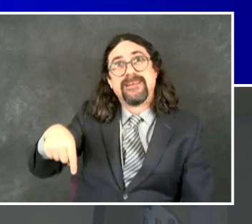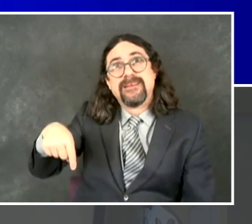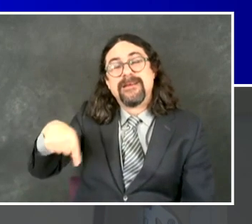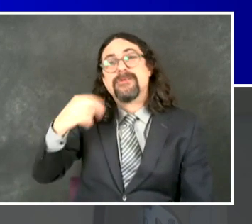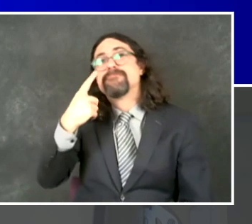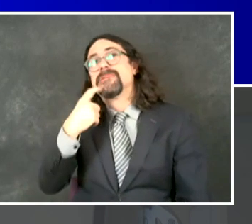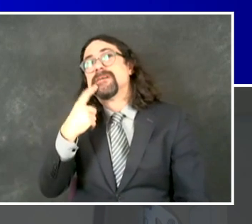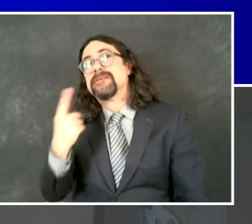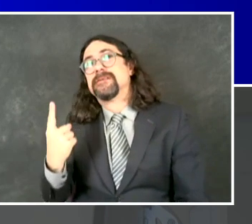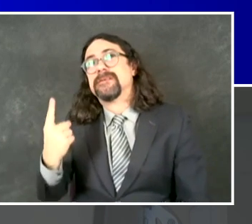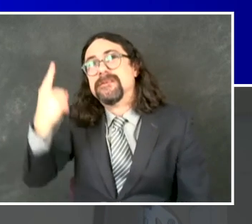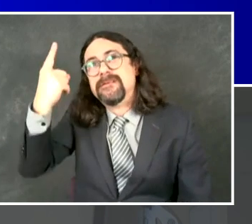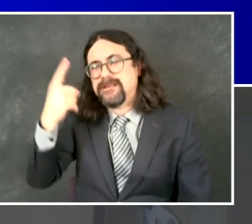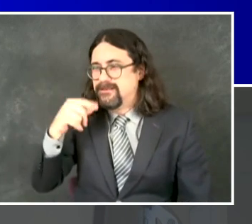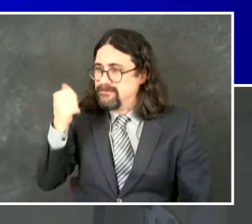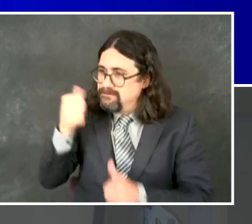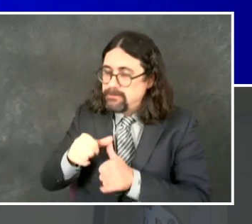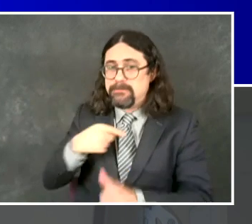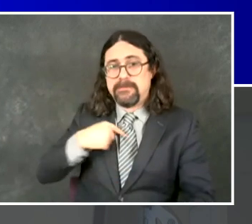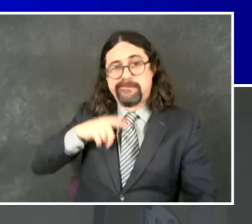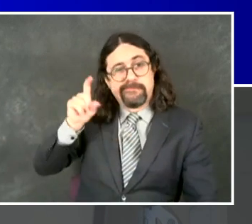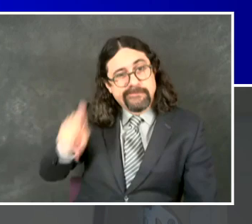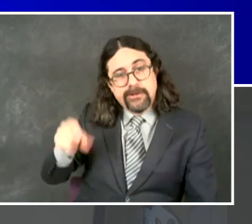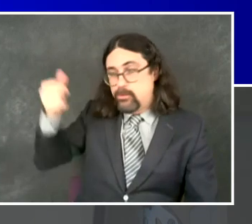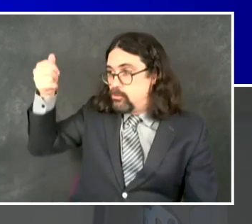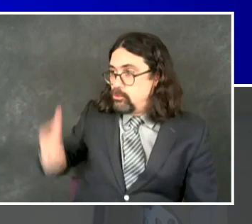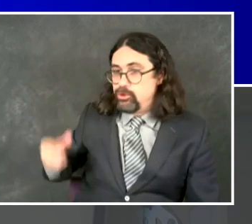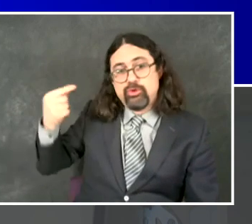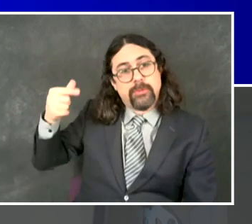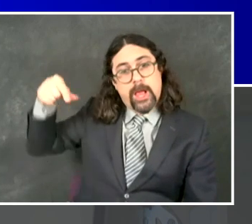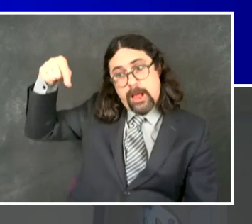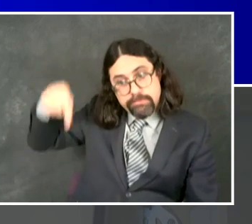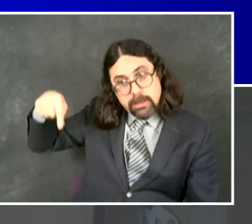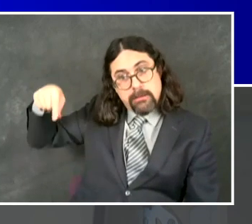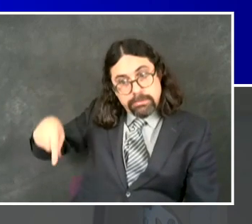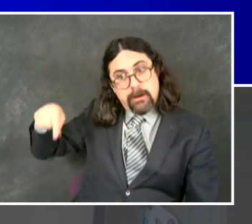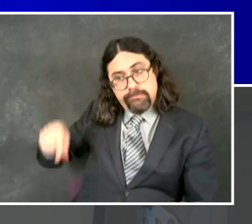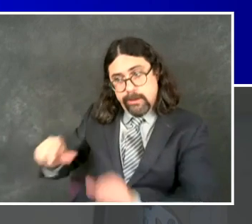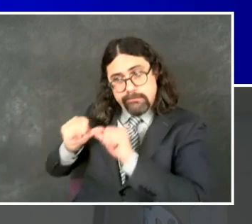PROGRESS. MORE ETSTNIG, THE MO REPROGRESS. THIS WILL HELP US ACHIEVE MORE